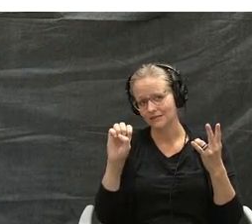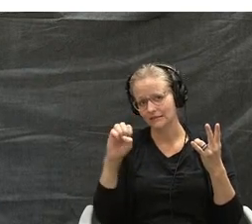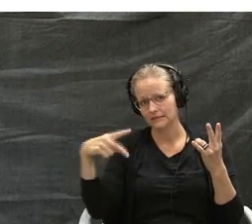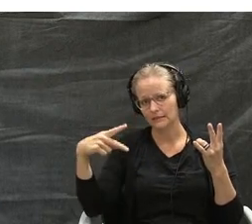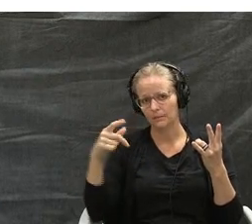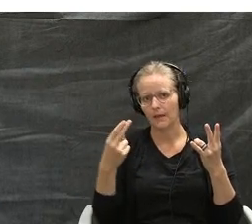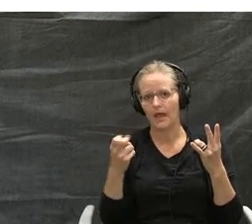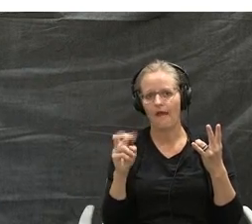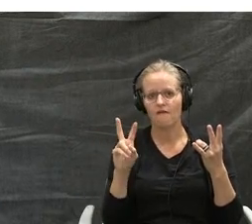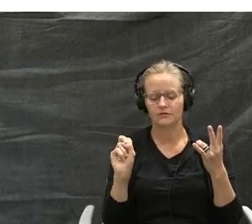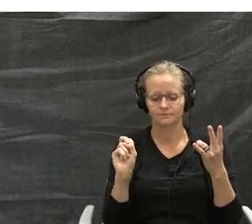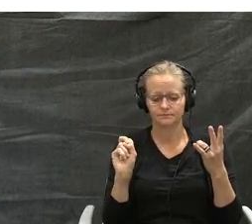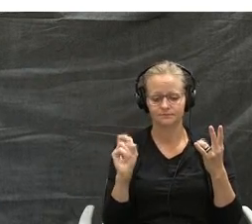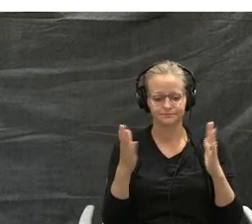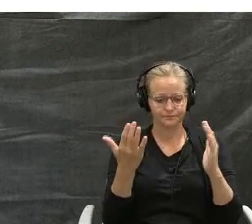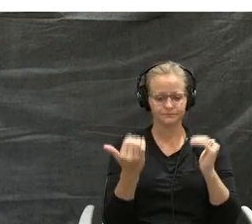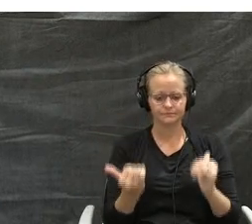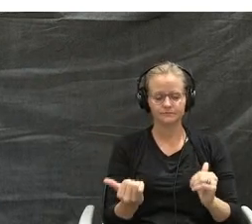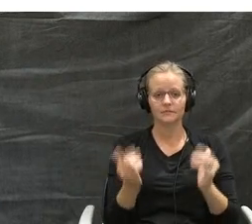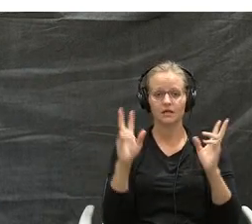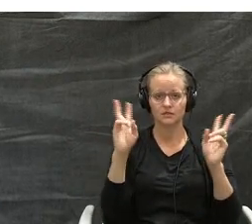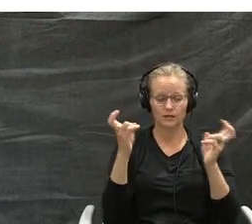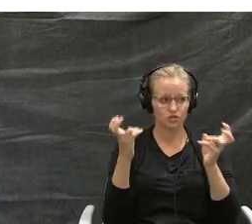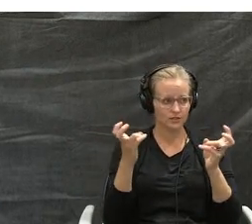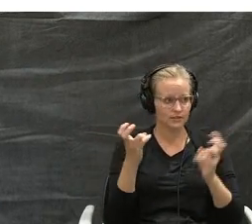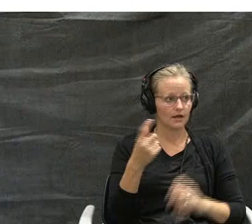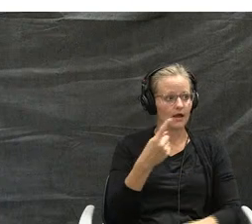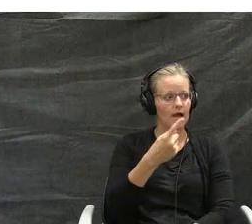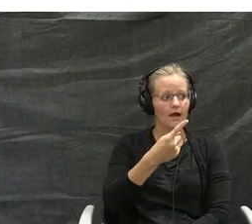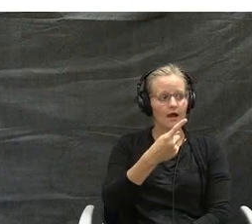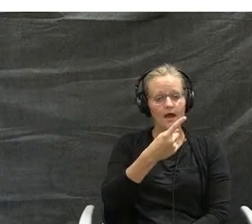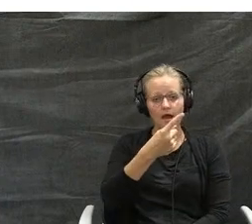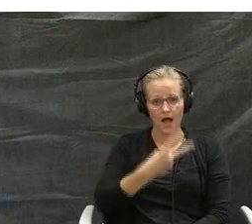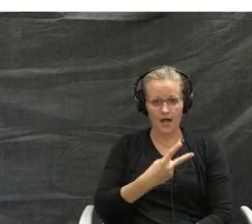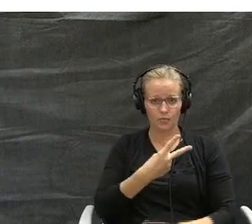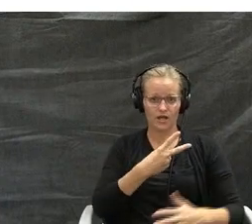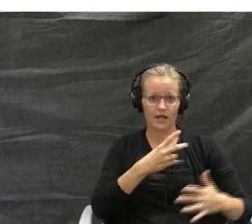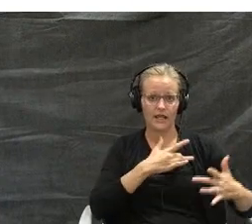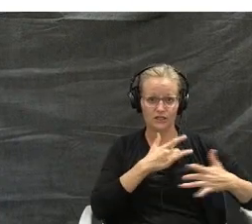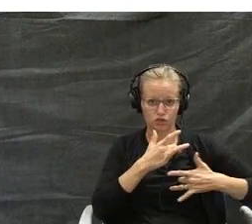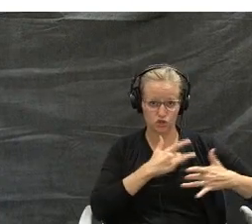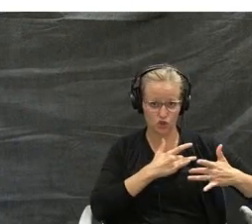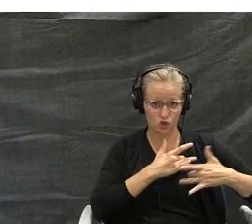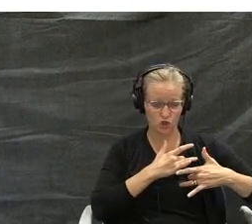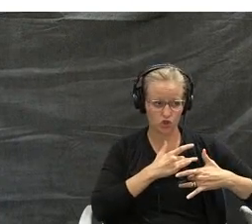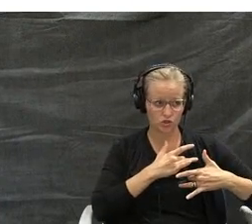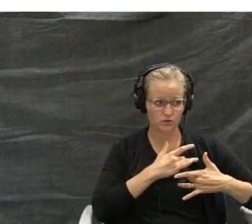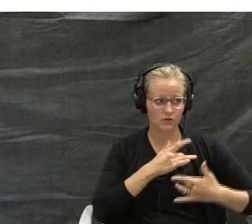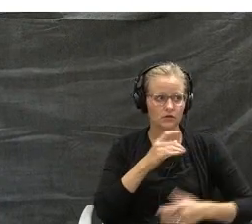The next subject hybrid concern questions or suggestions? Michelle Johnson of Deephaven